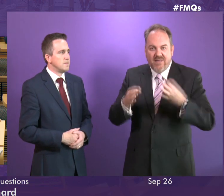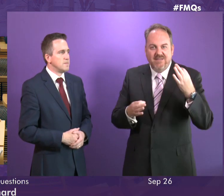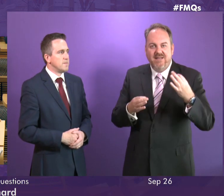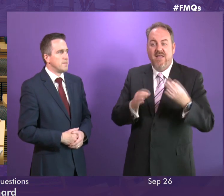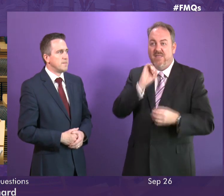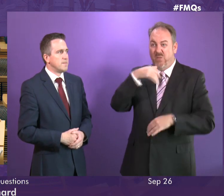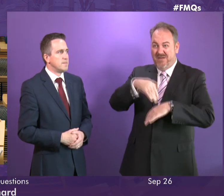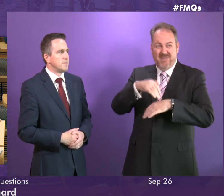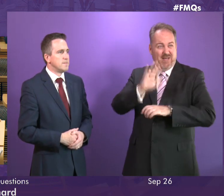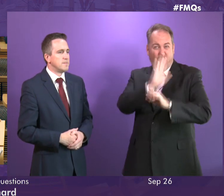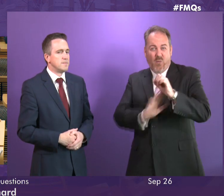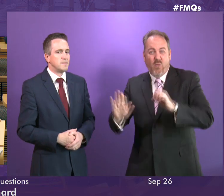which may affect the whole of Scotland.”